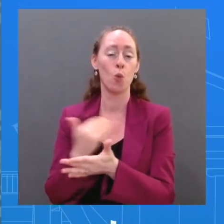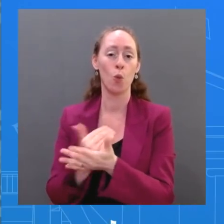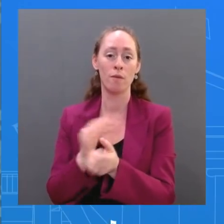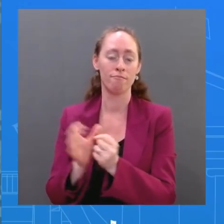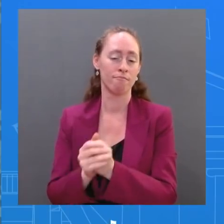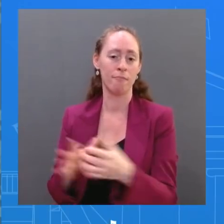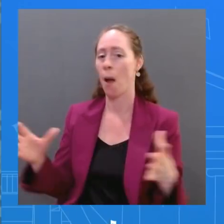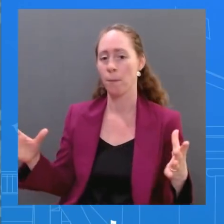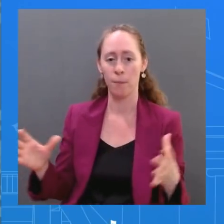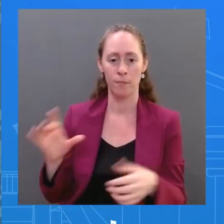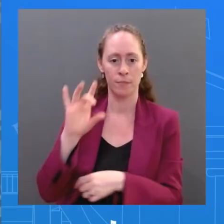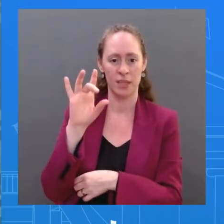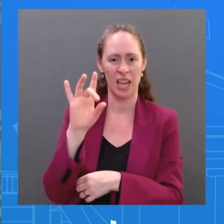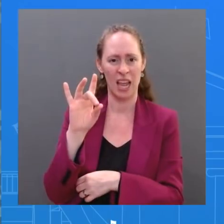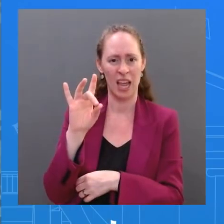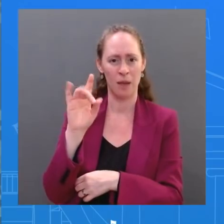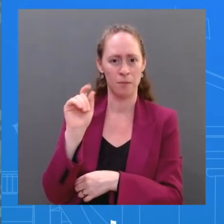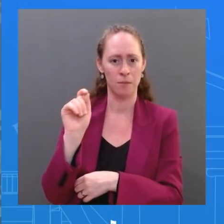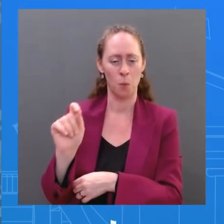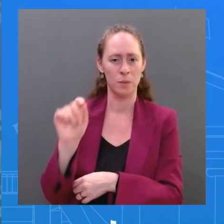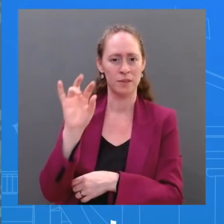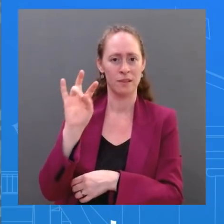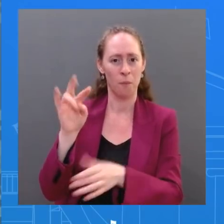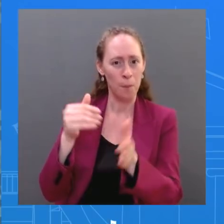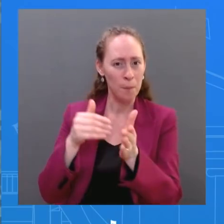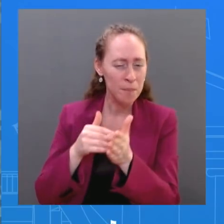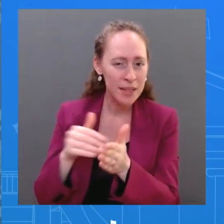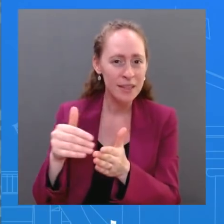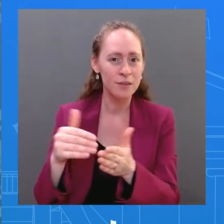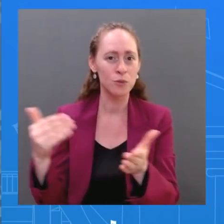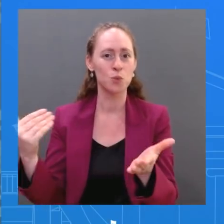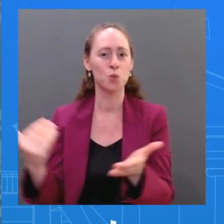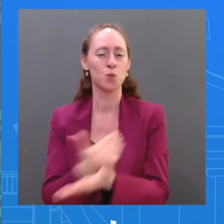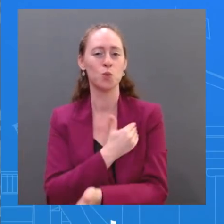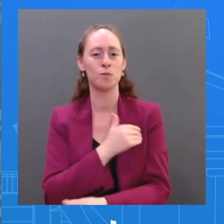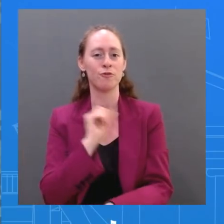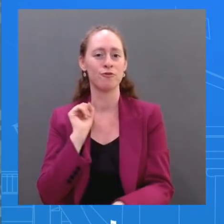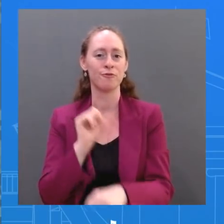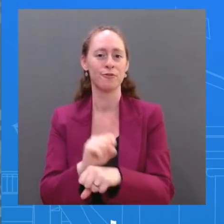But we understand that gas prices are high, and we understand that food costs are high.